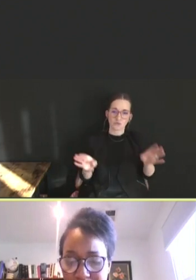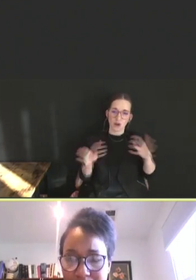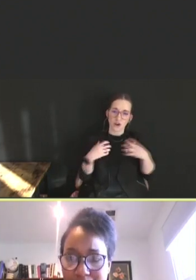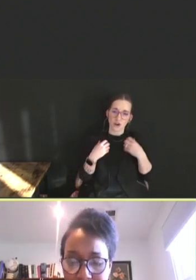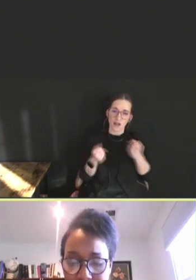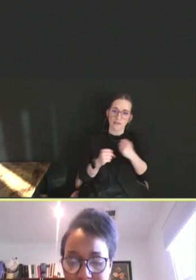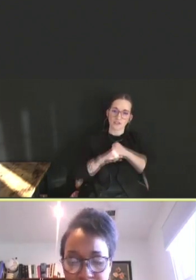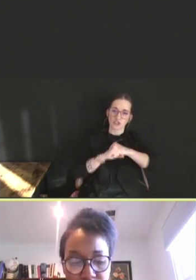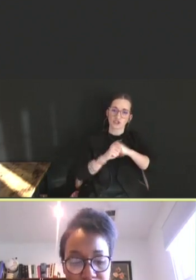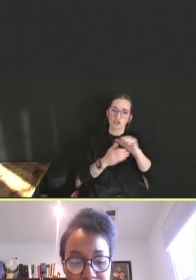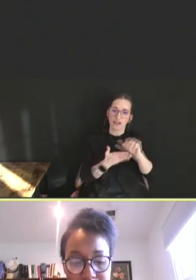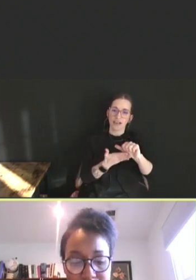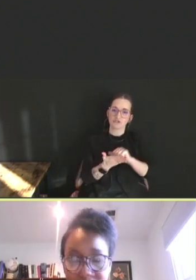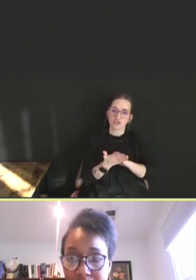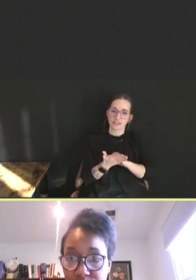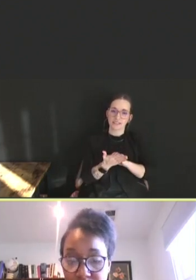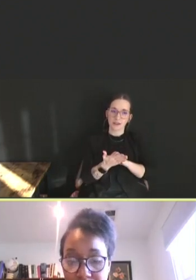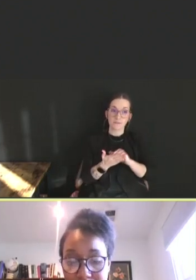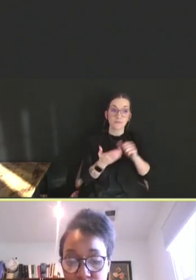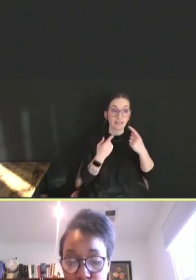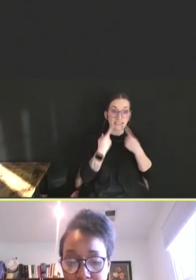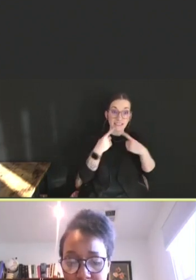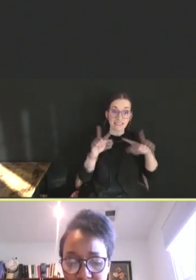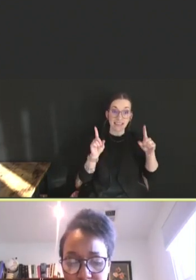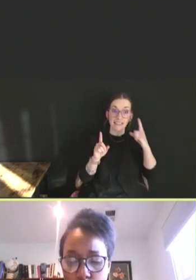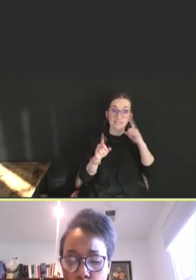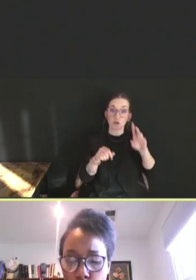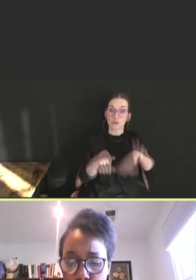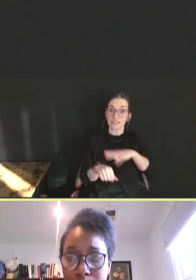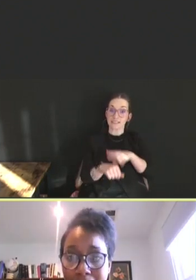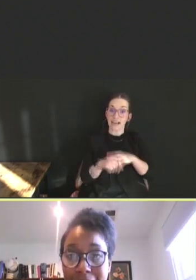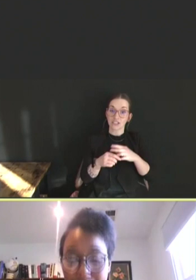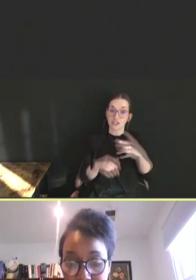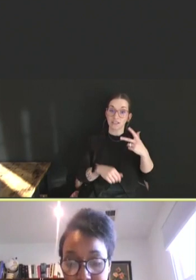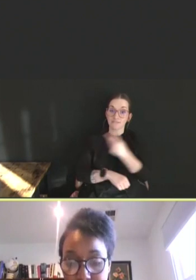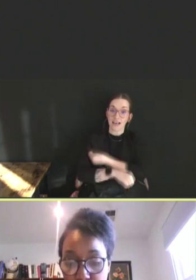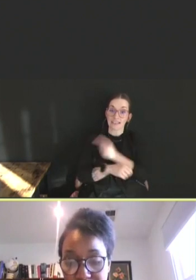The success of the United States National Vaccine Strategy will remain linked with the